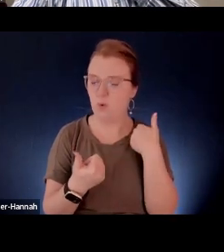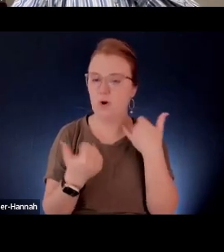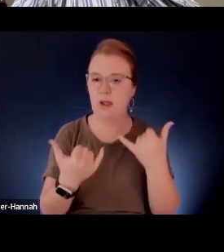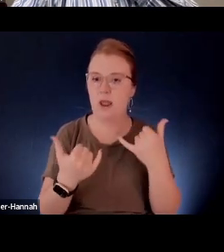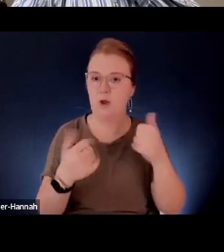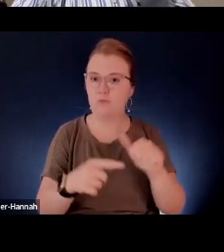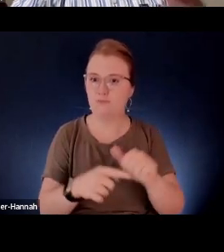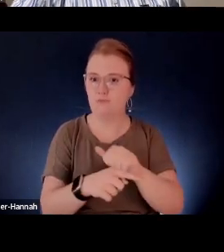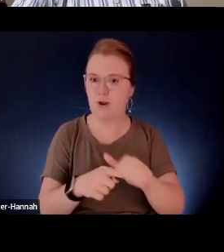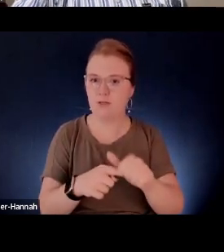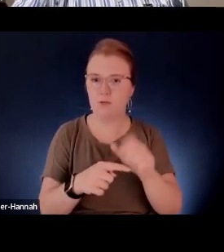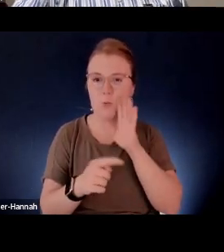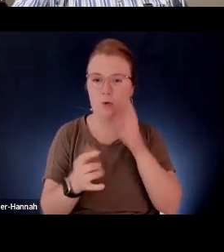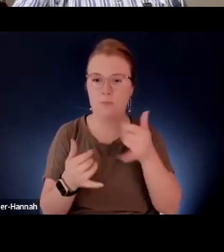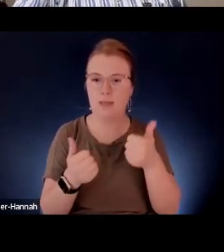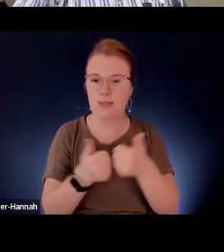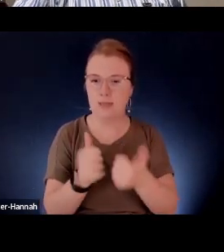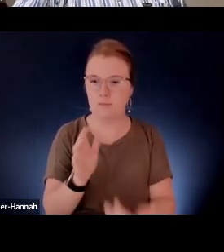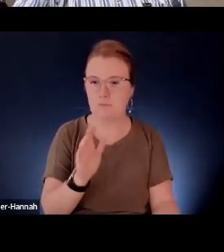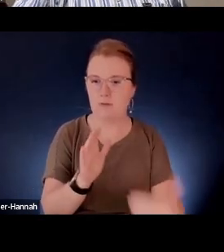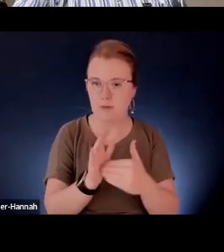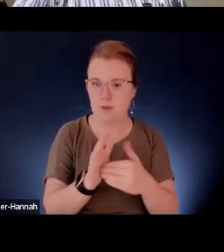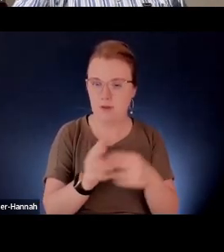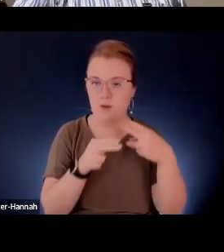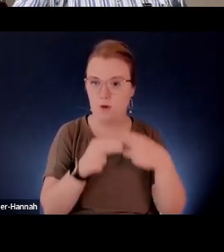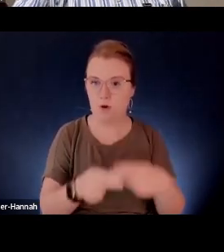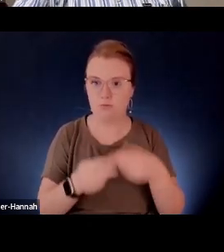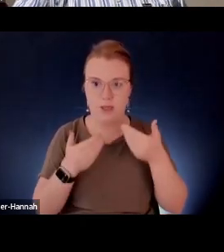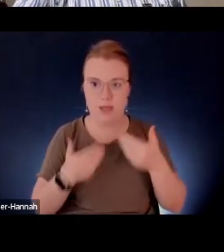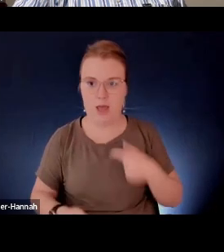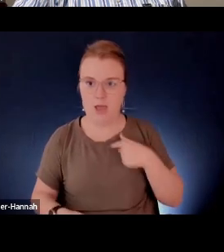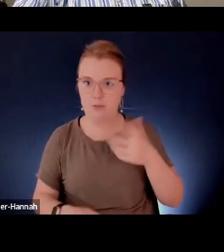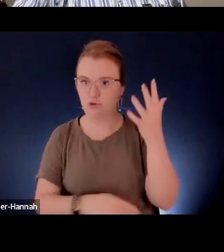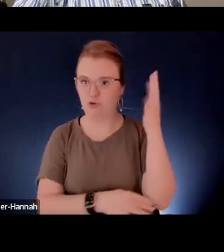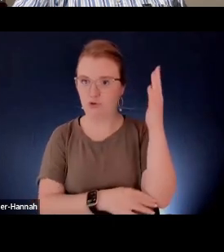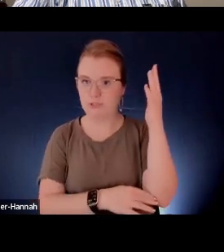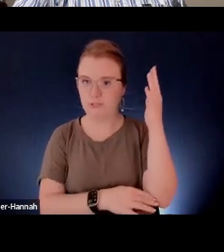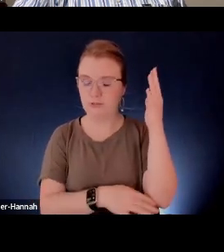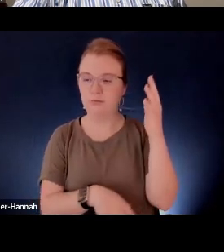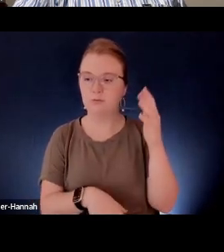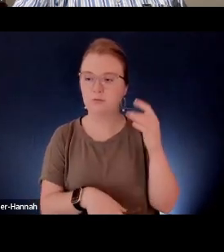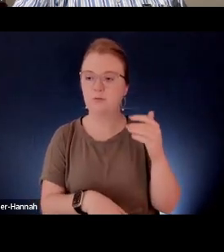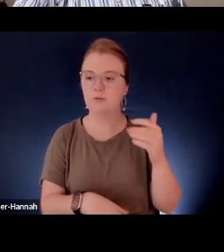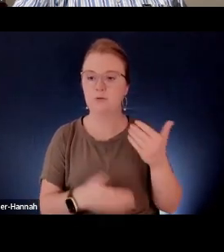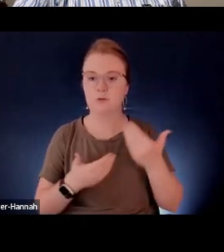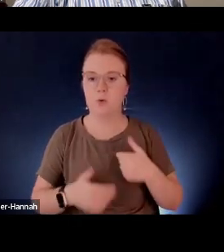We're gonna play this game again called I'm a Tree. Okay? And I'm gonna be the first person